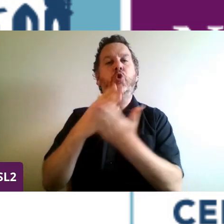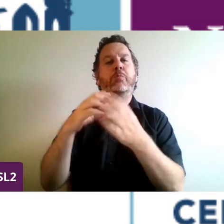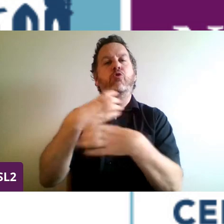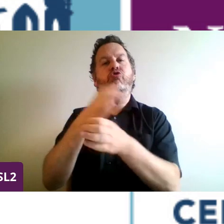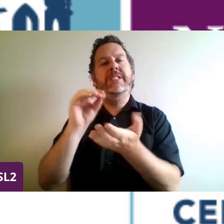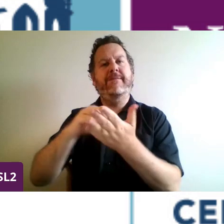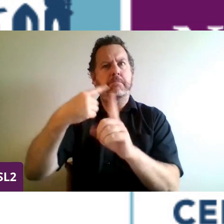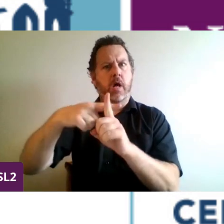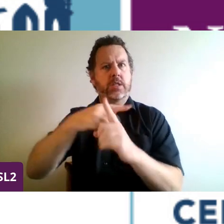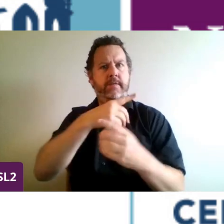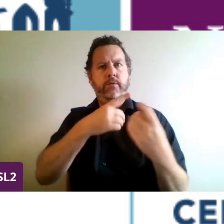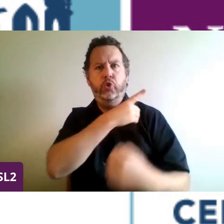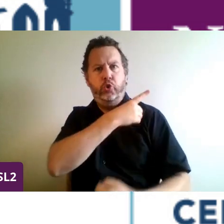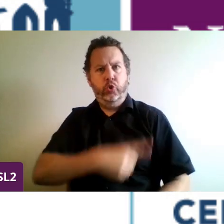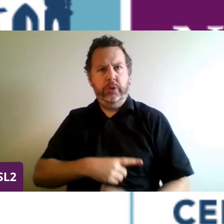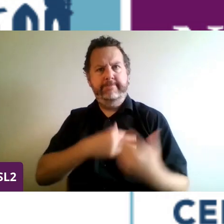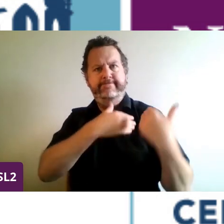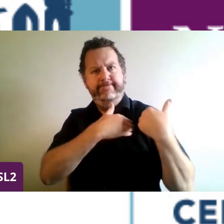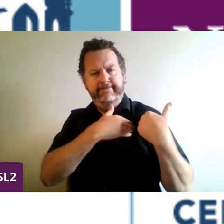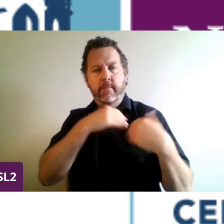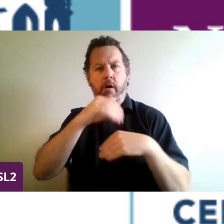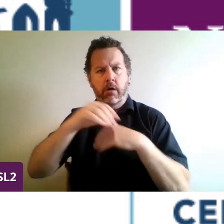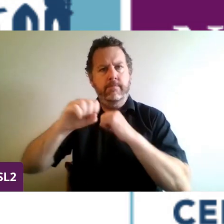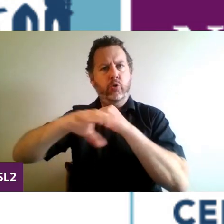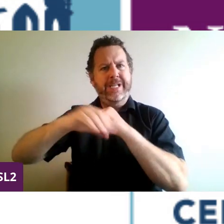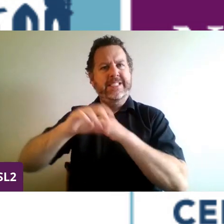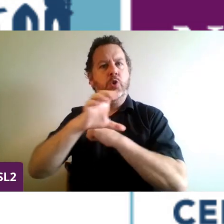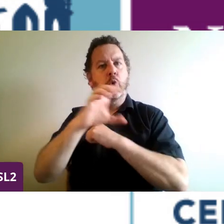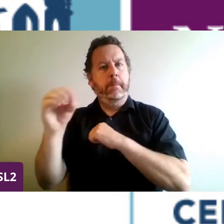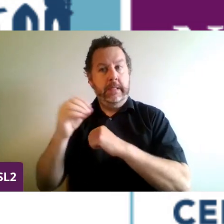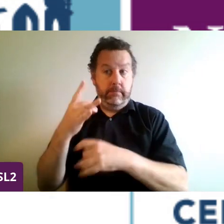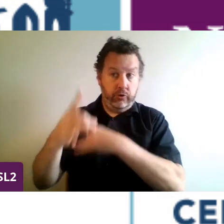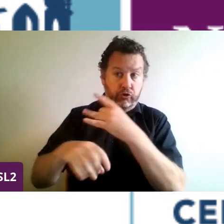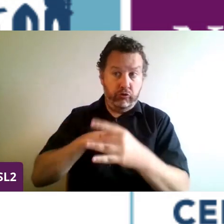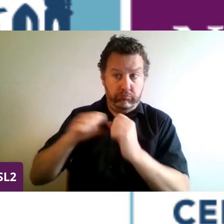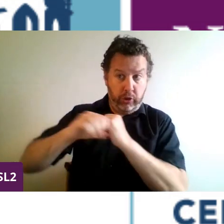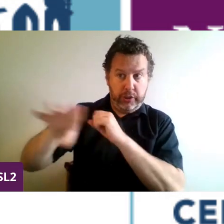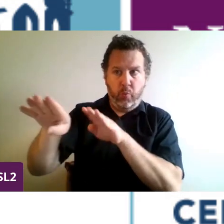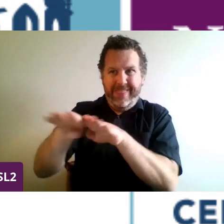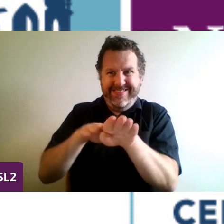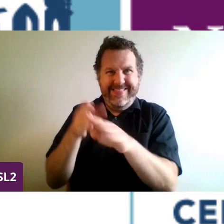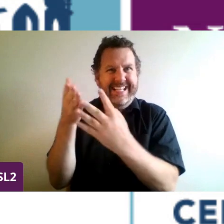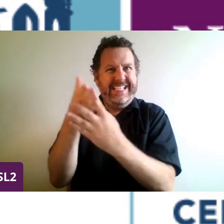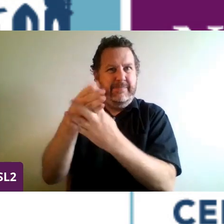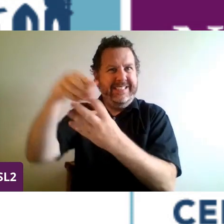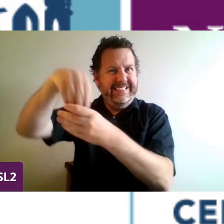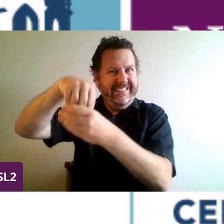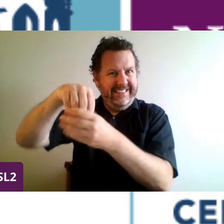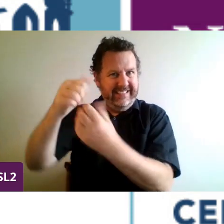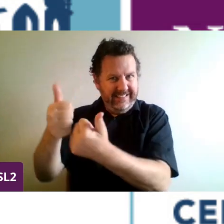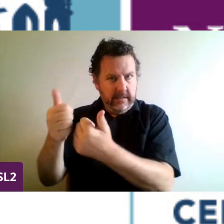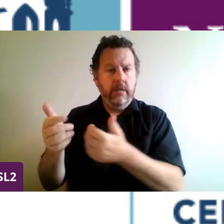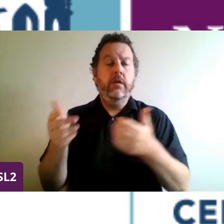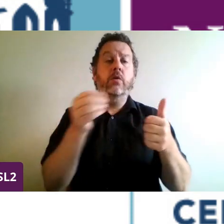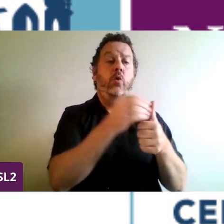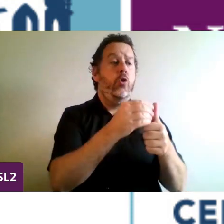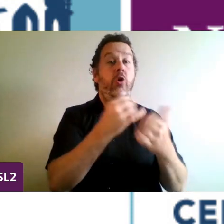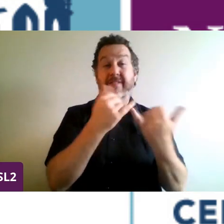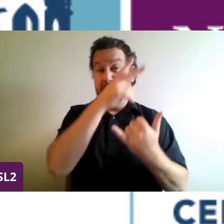with accessibility tools. Other places like Brazil require that all films